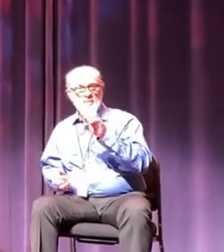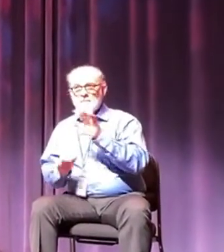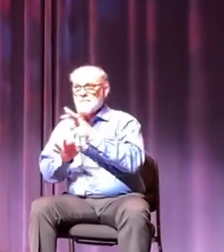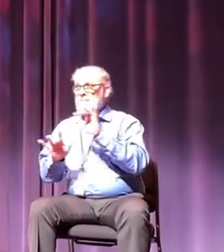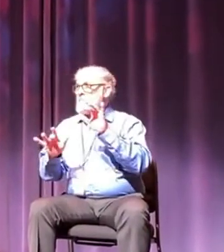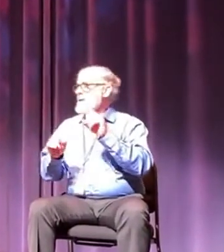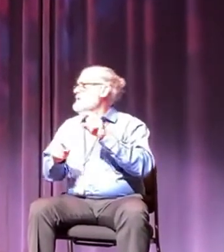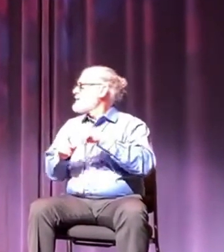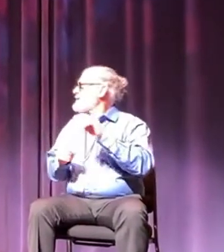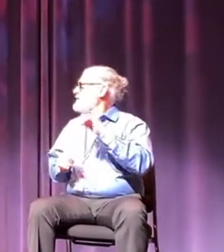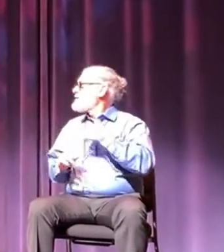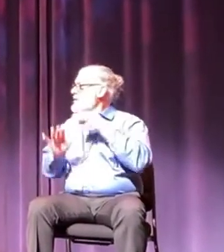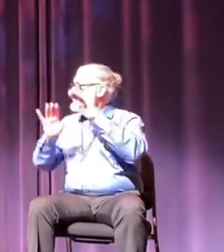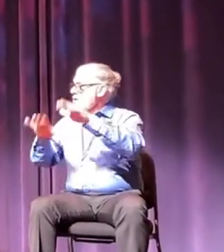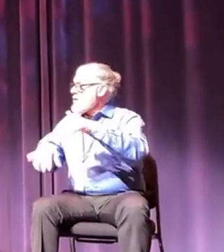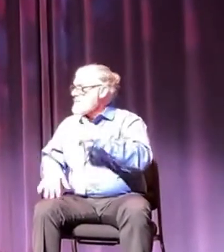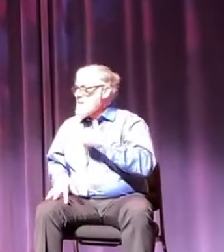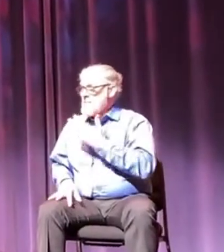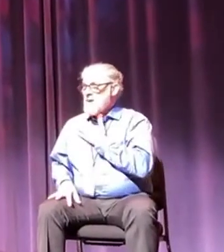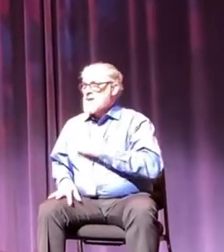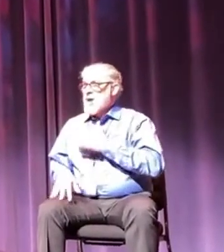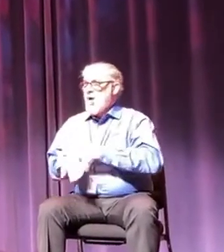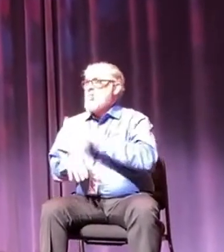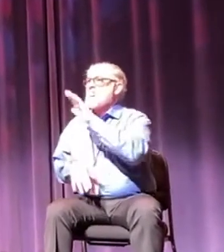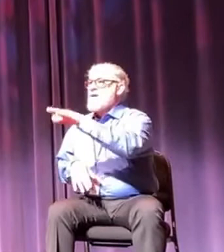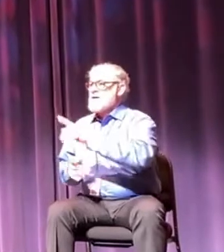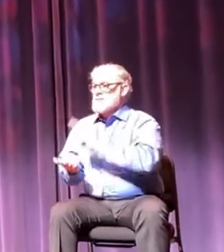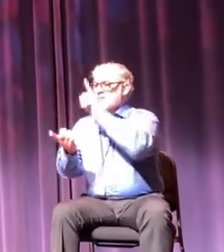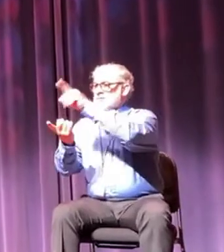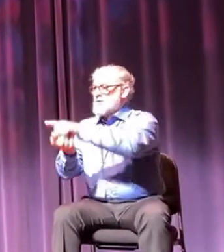Service top, lay my torso on theirs, abdomen to abdomen,